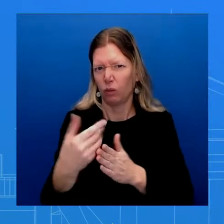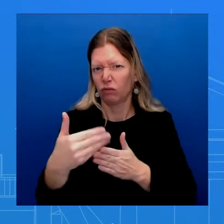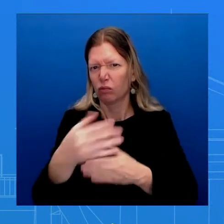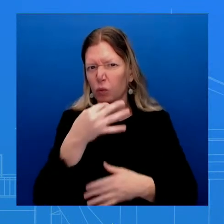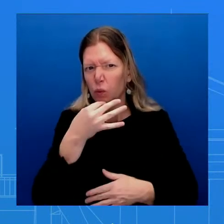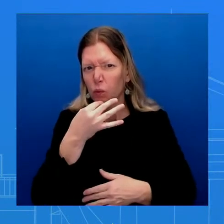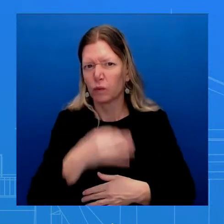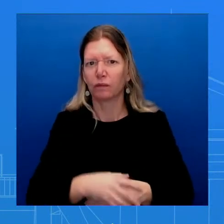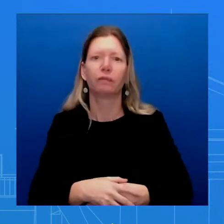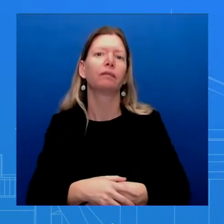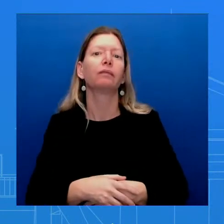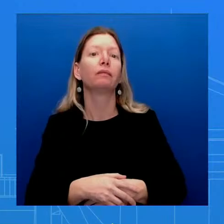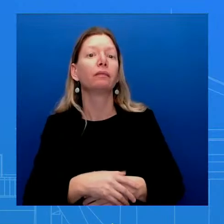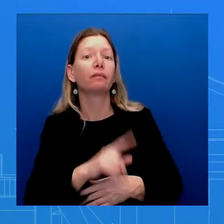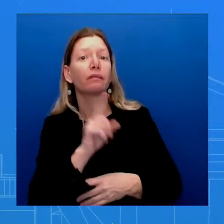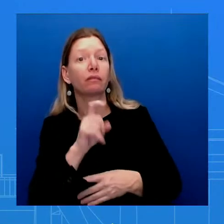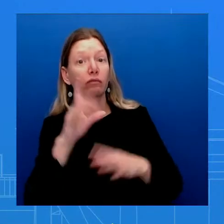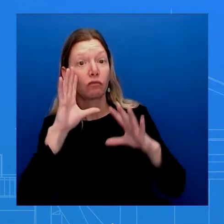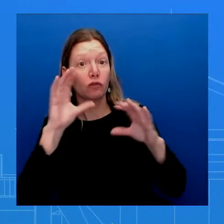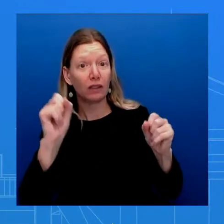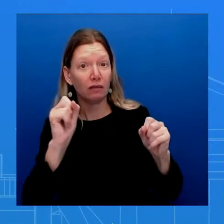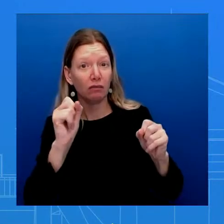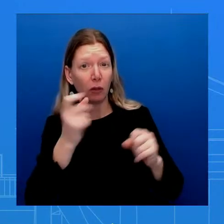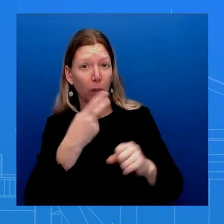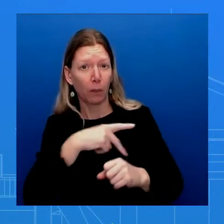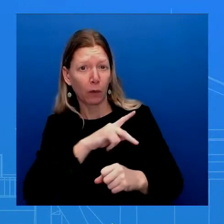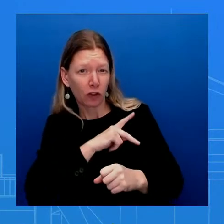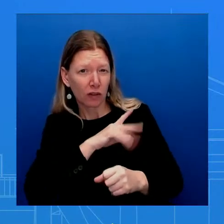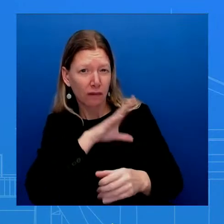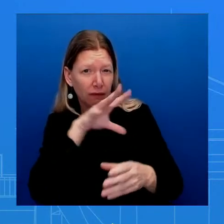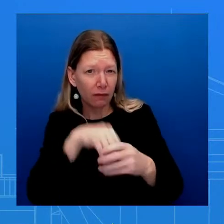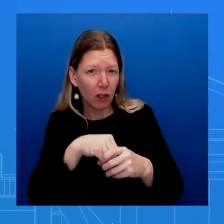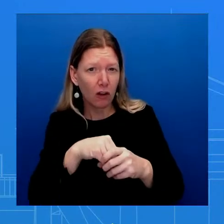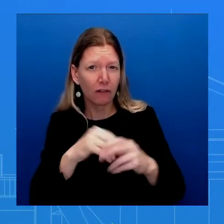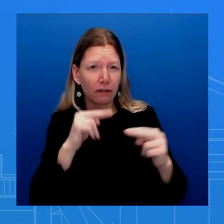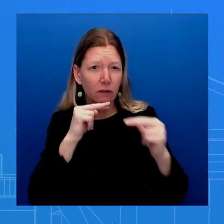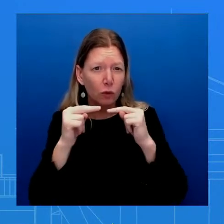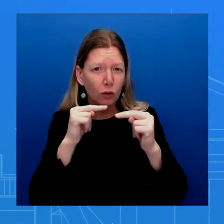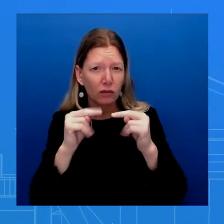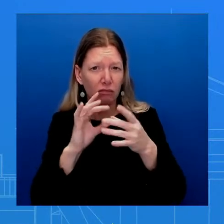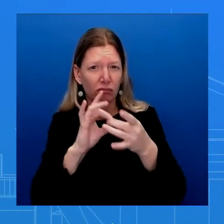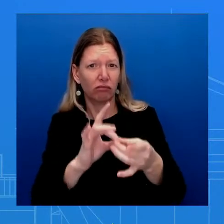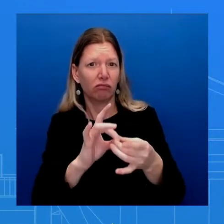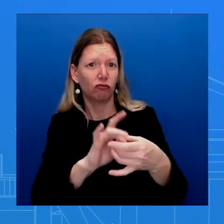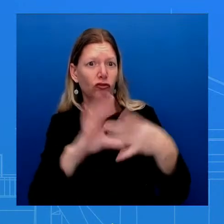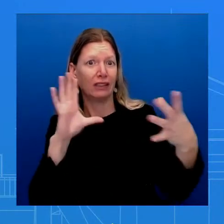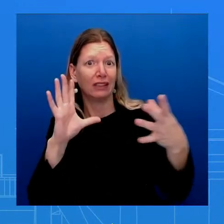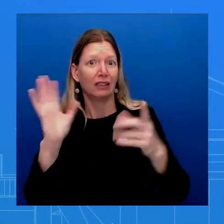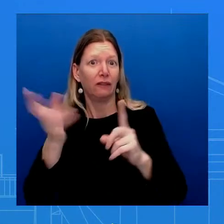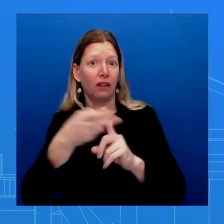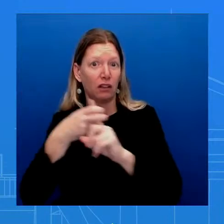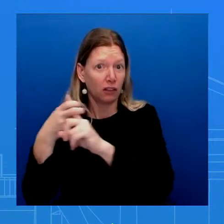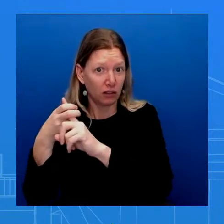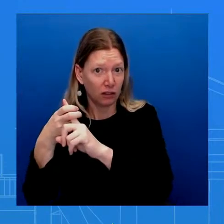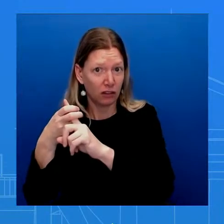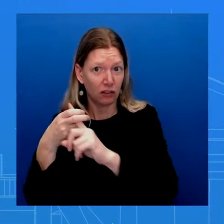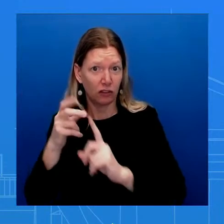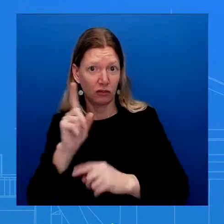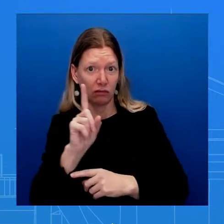in these negotiations over the release of the hostages? This sticking point over having mothers released with their children -- has the President been personally involved today in that?